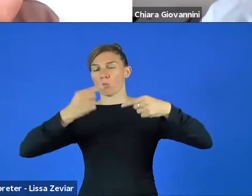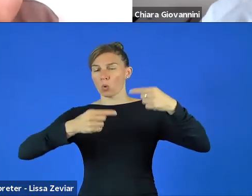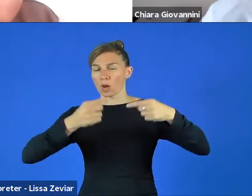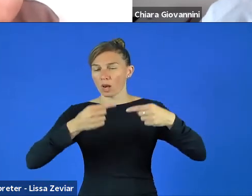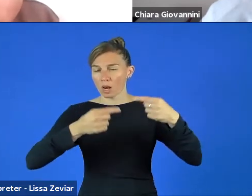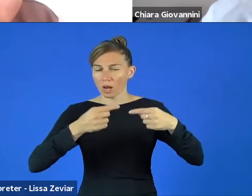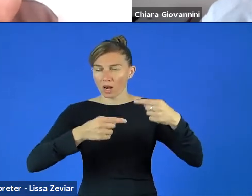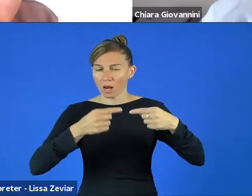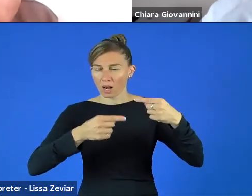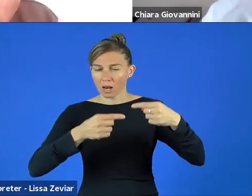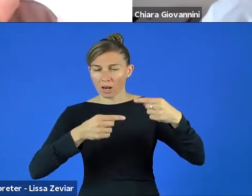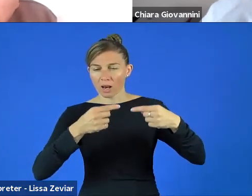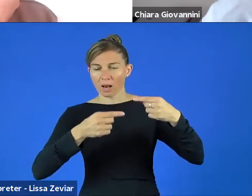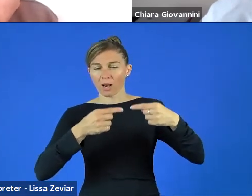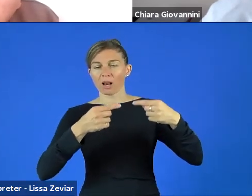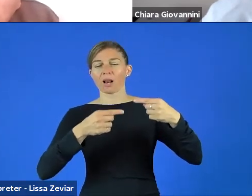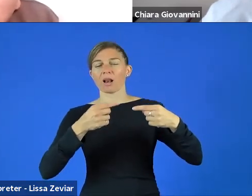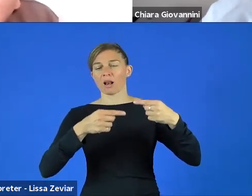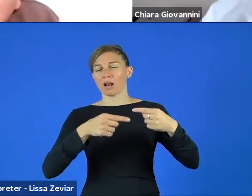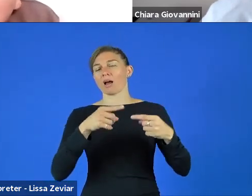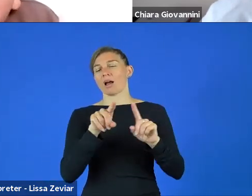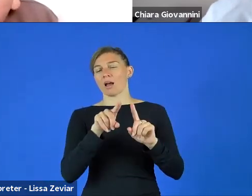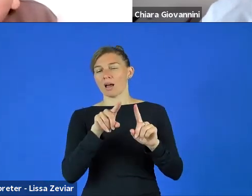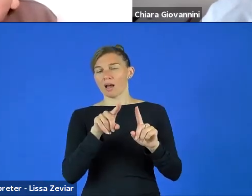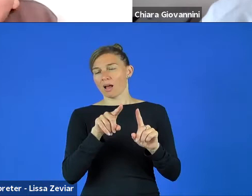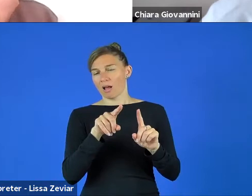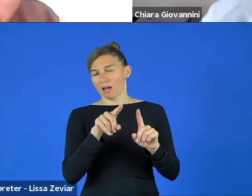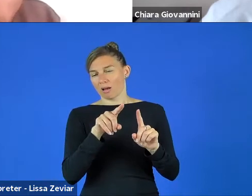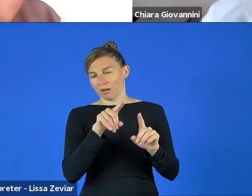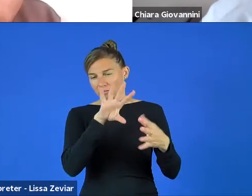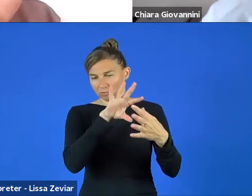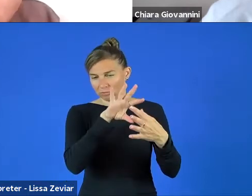And holds a degree in journalism and political communication